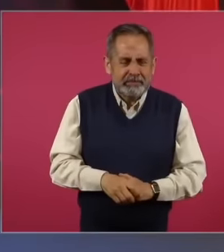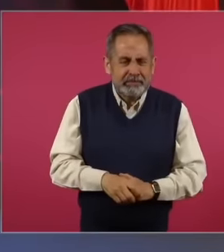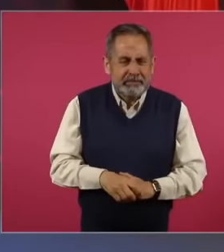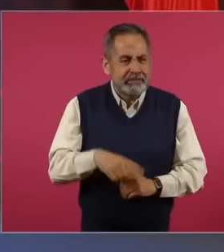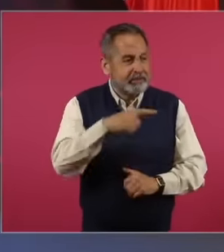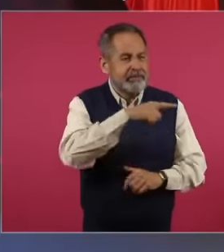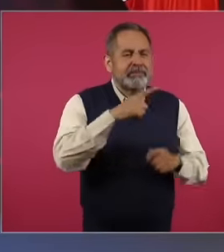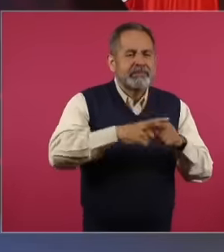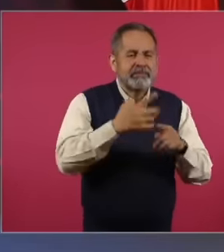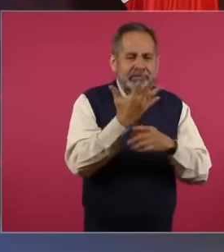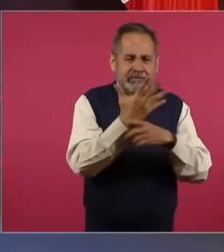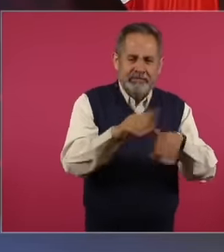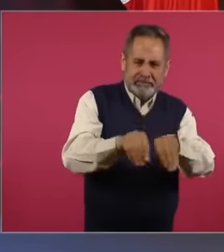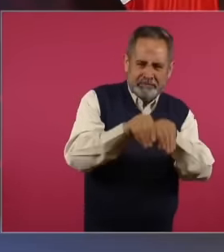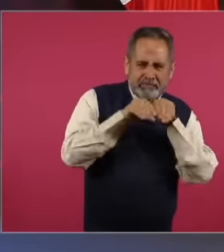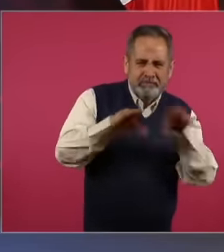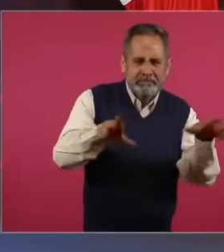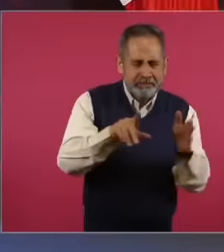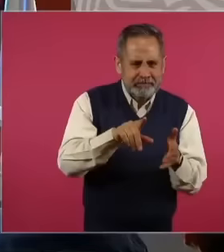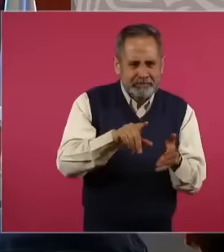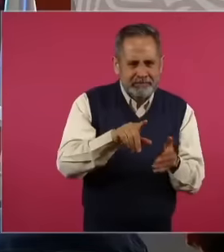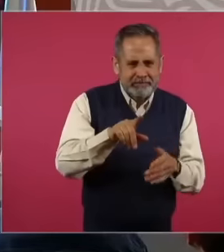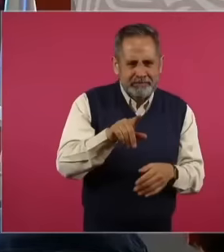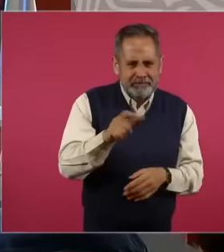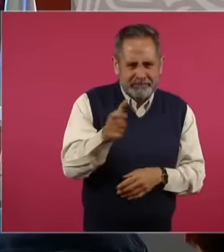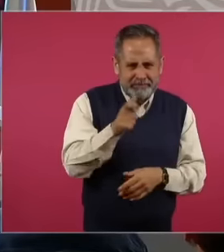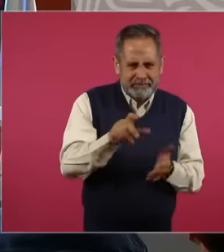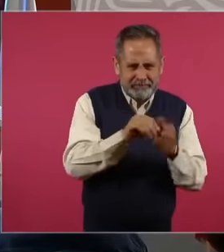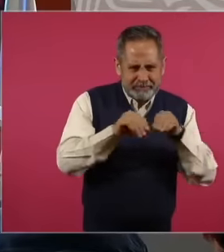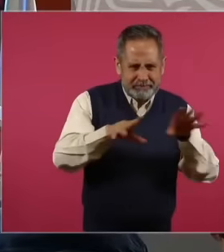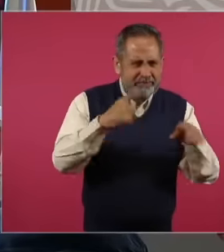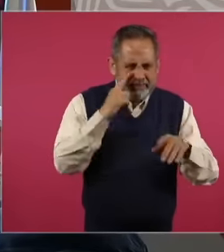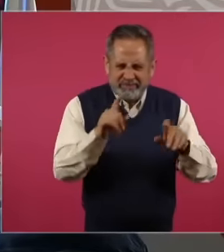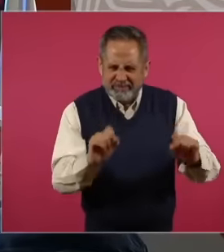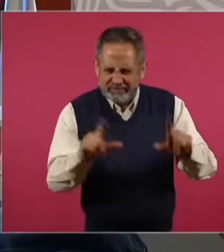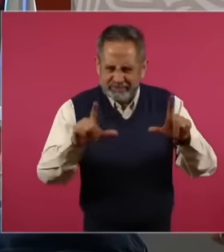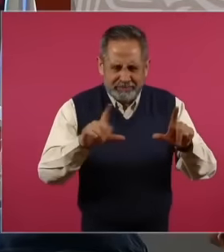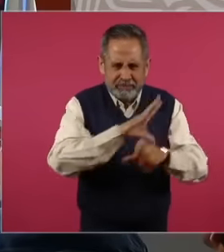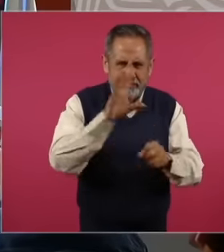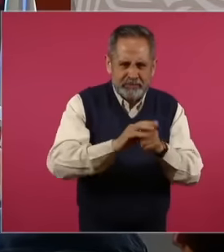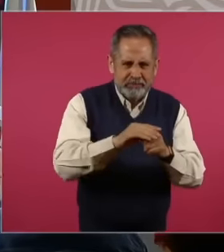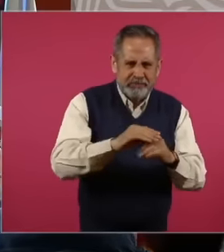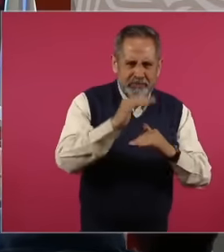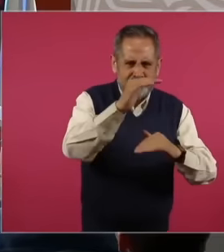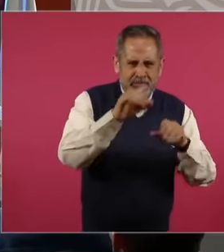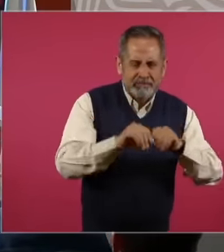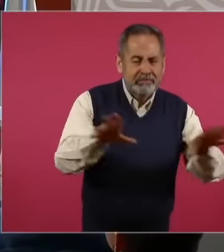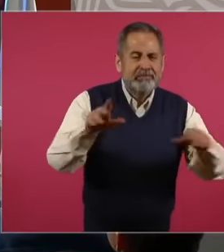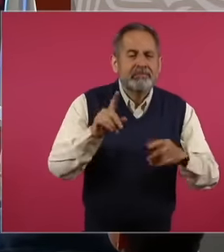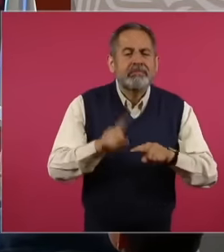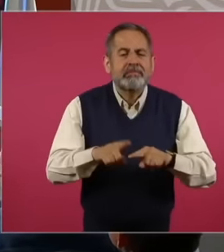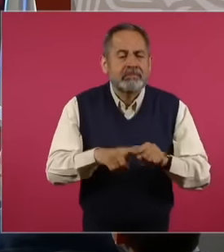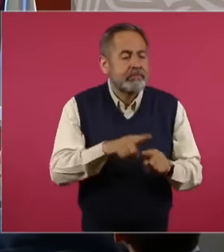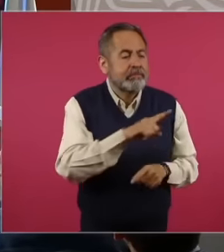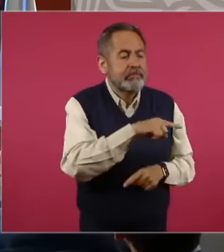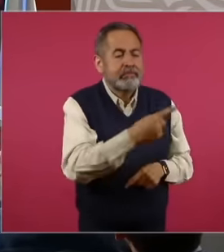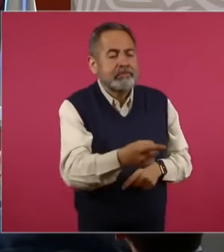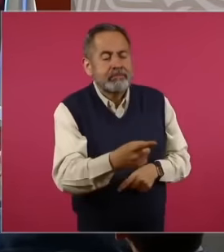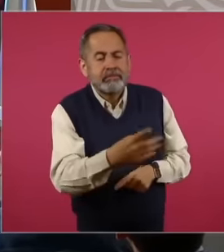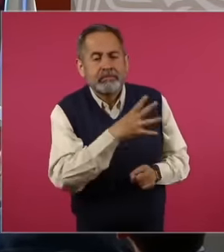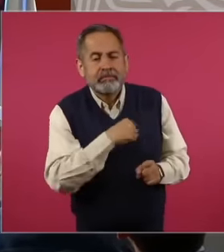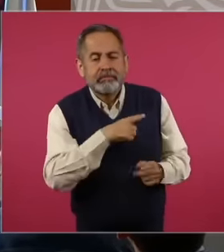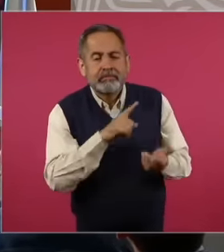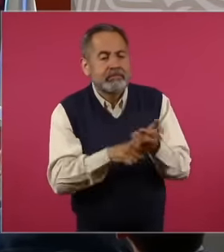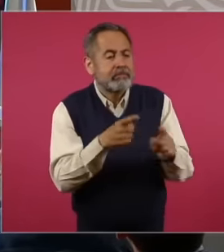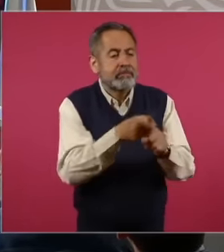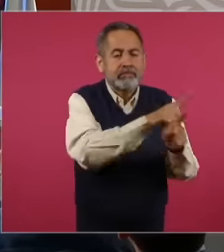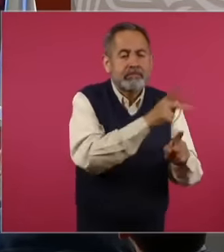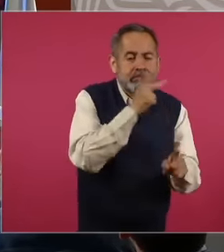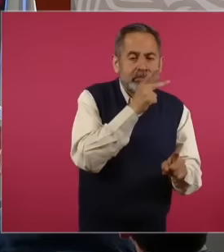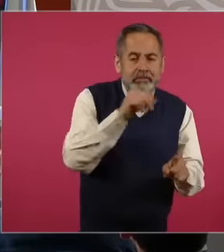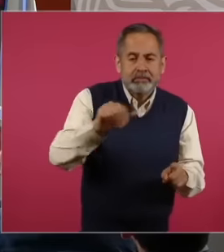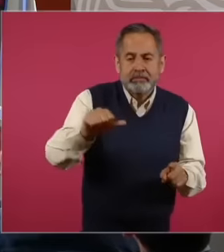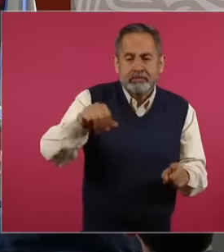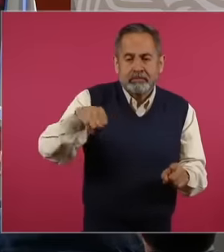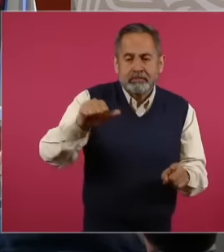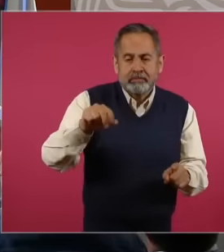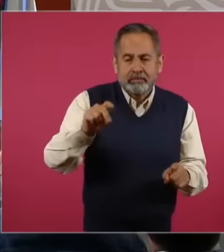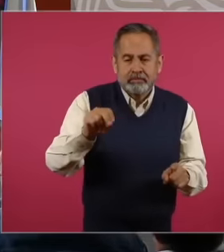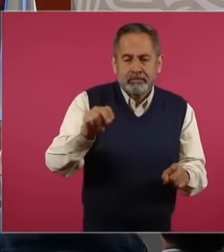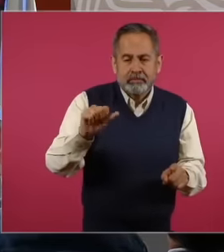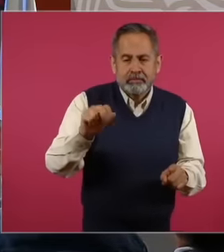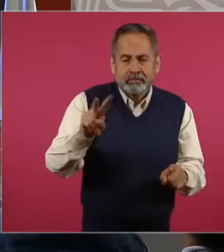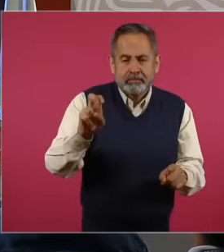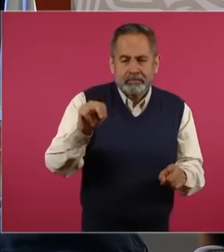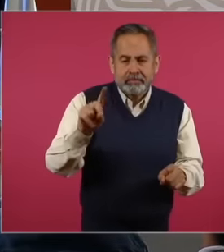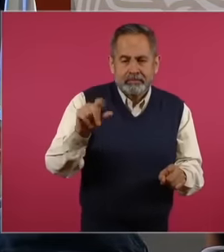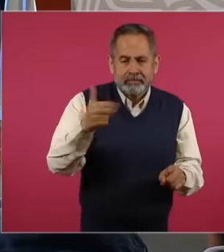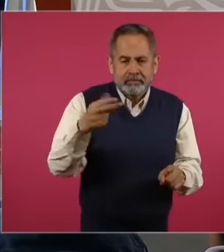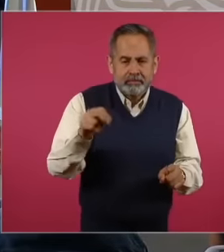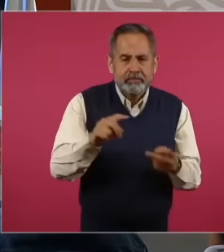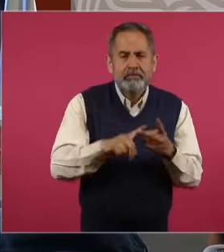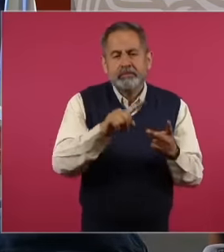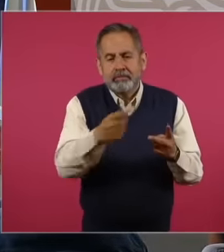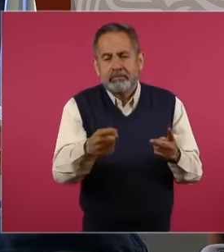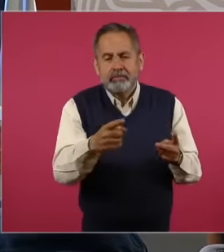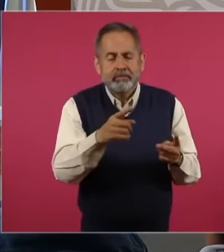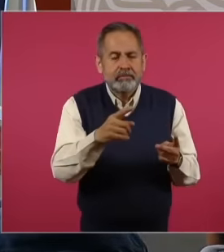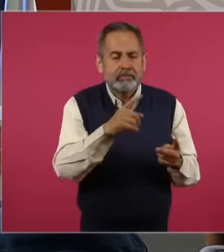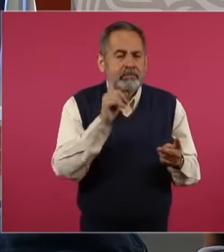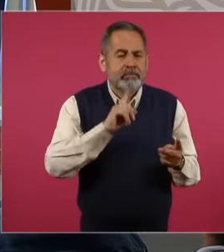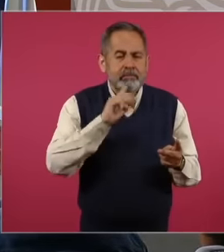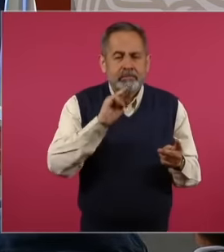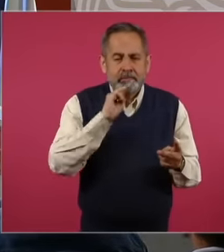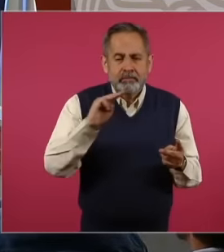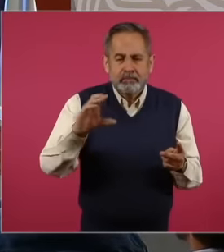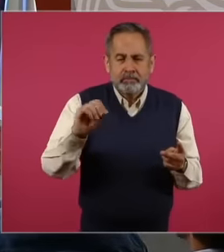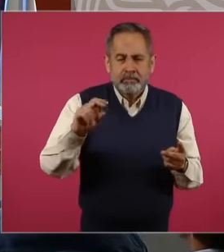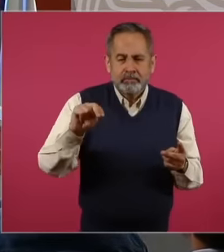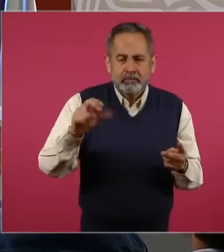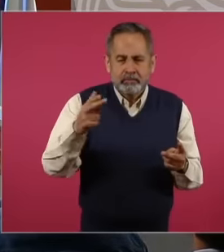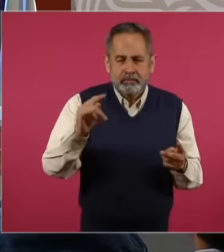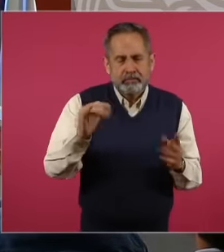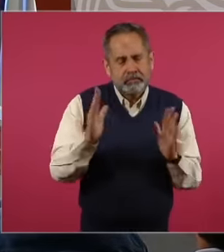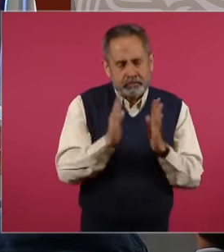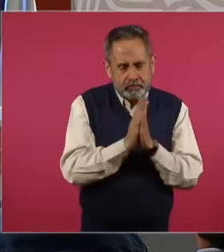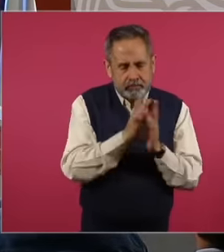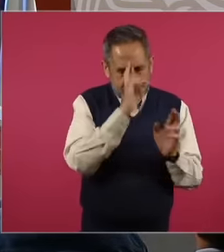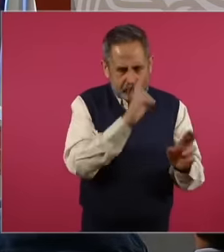Let's see if you put it in full, he is the son of the late Vendo and Conchita, who